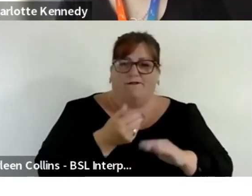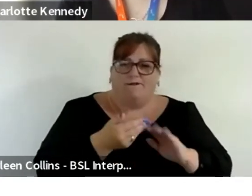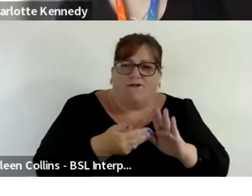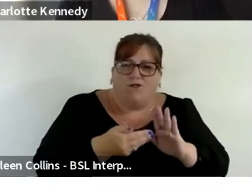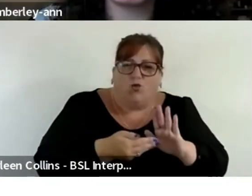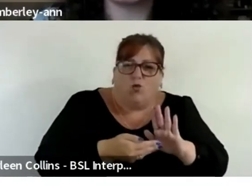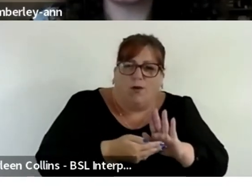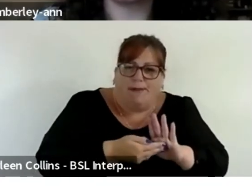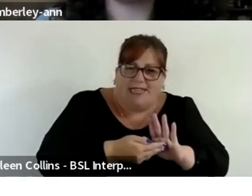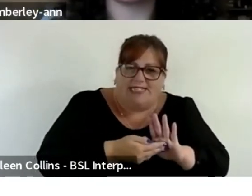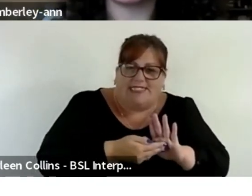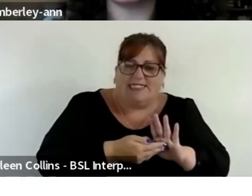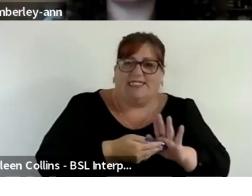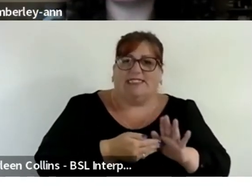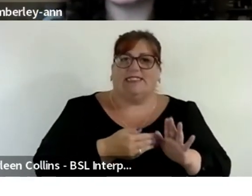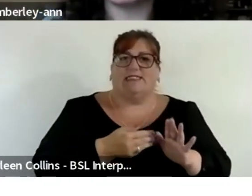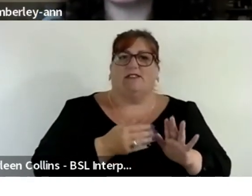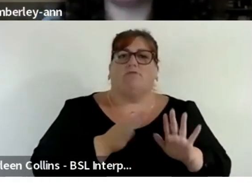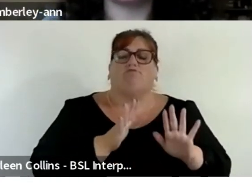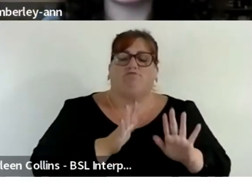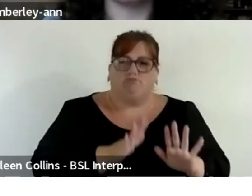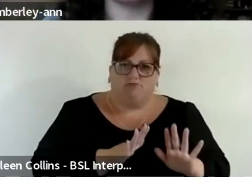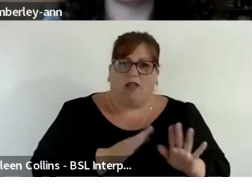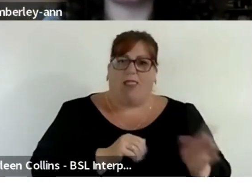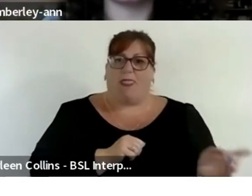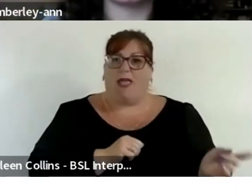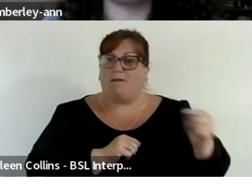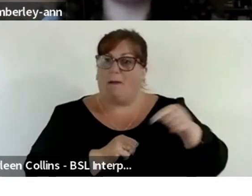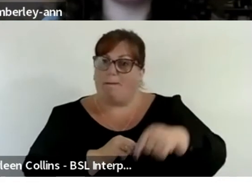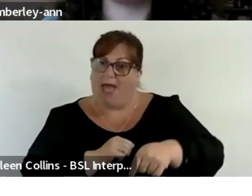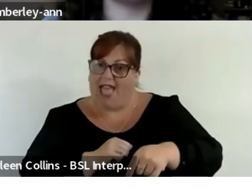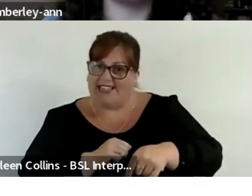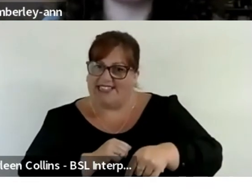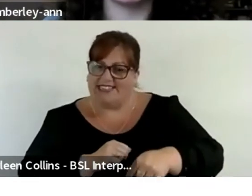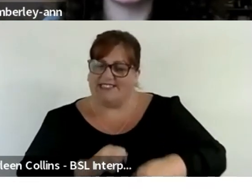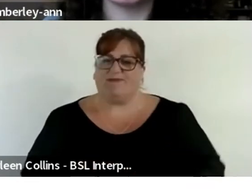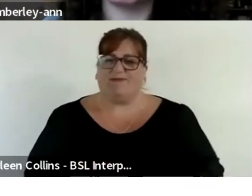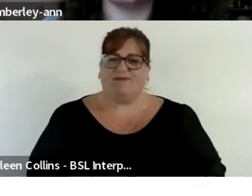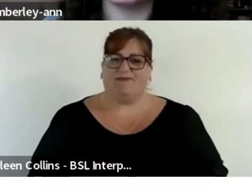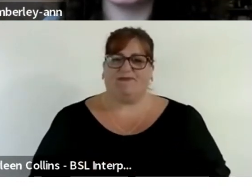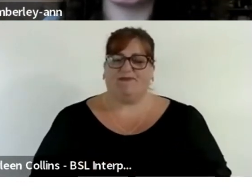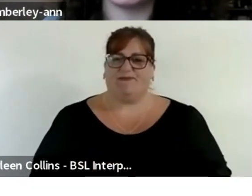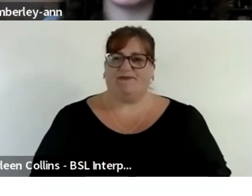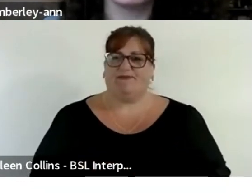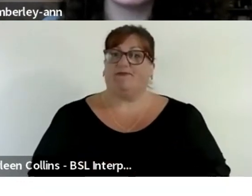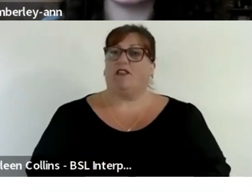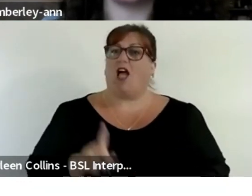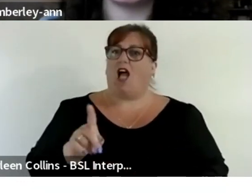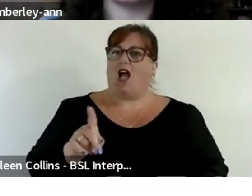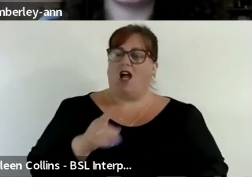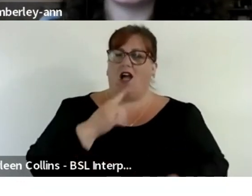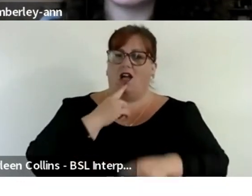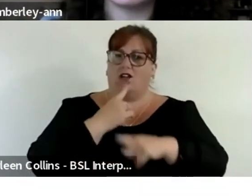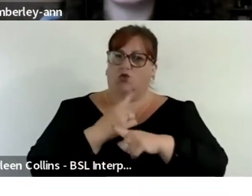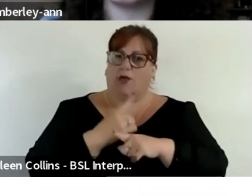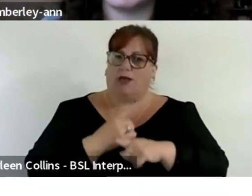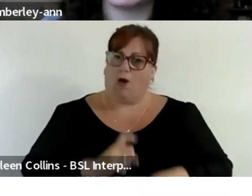Great. Thank you for sharing. Actually, touching on confidence, I think, is a really nice link in to our